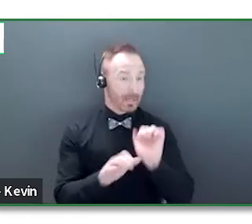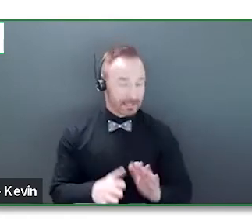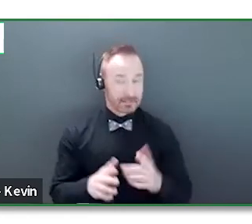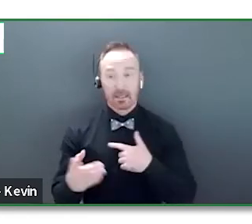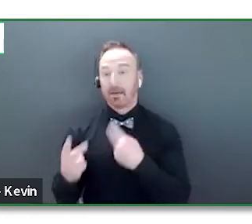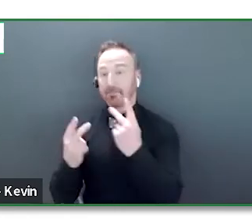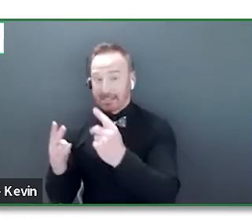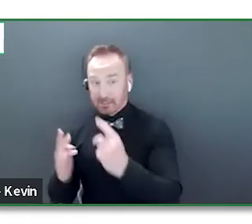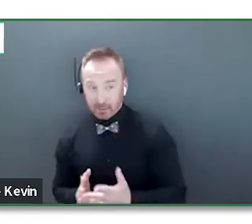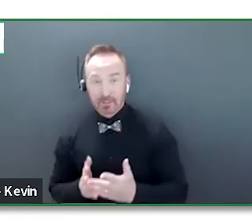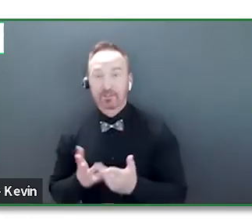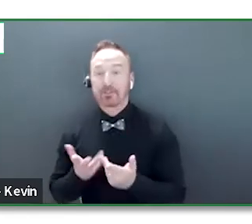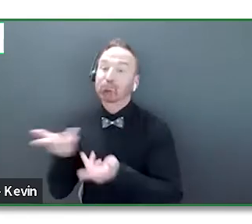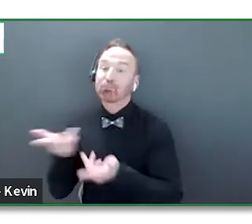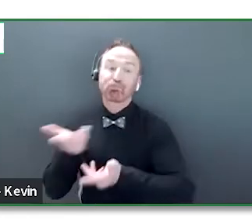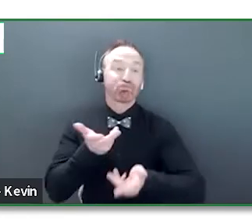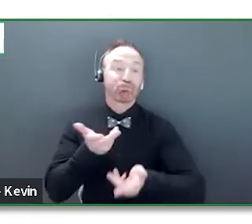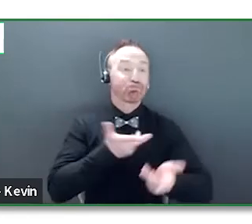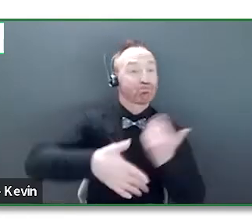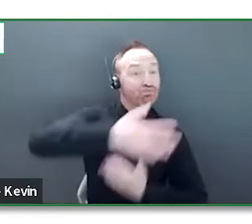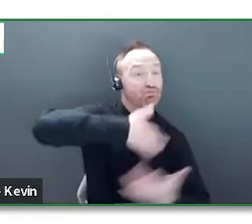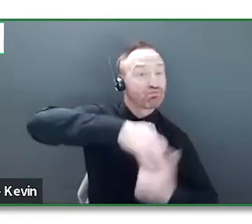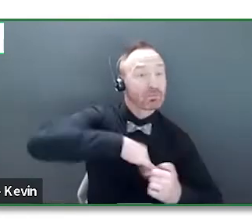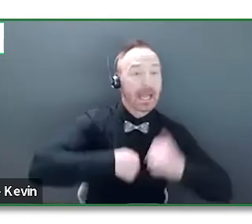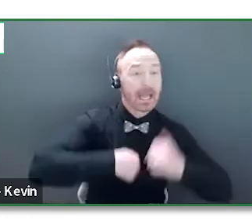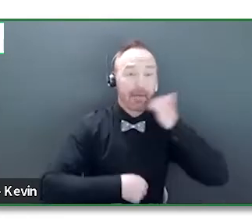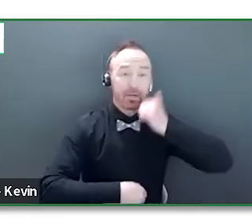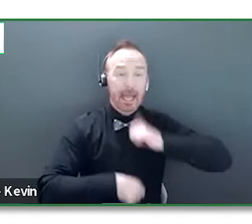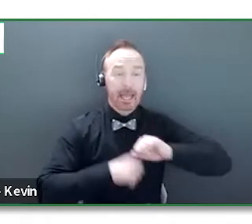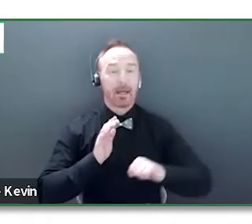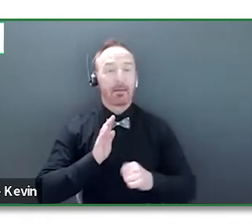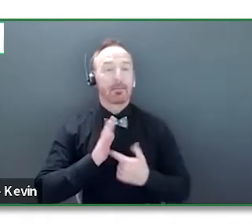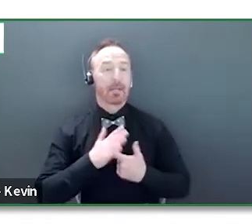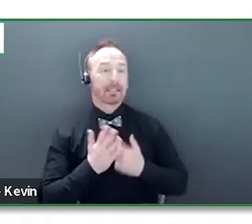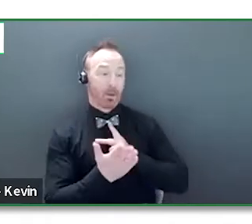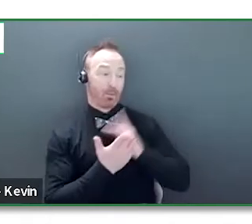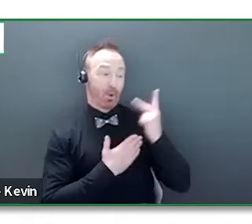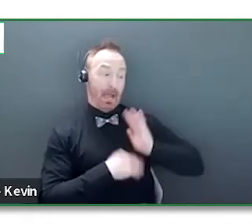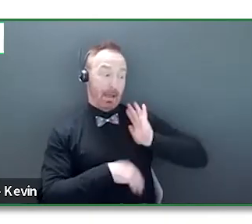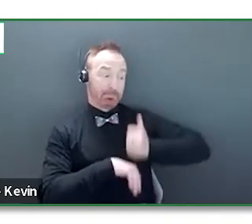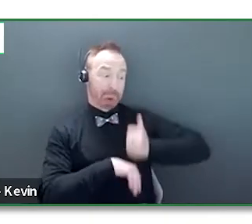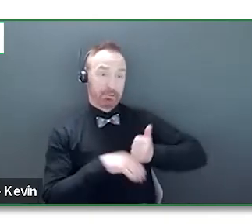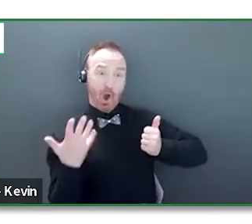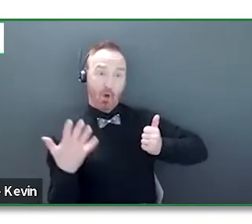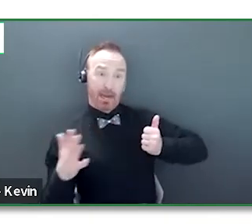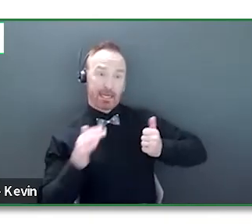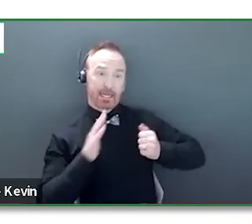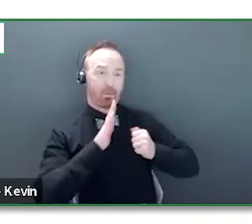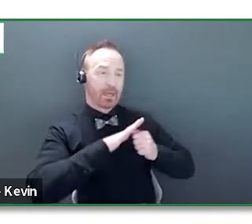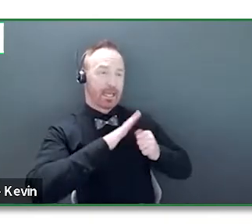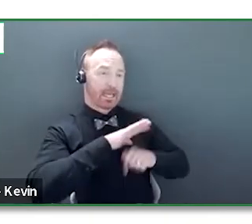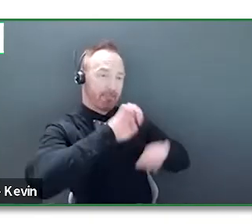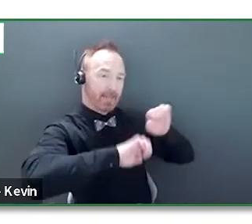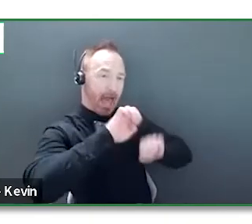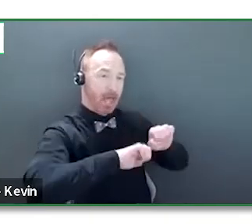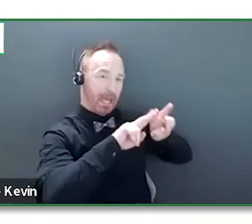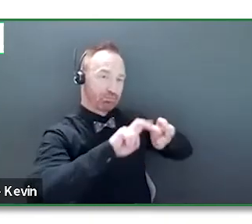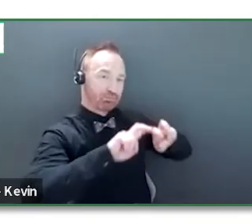We are also doing evaluations on existing programming with our colleagues in the parks and the sites.